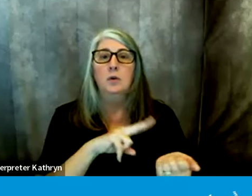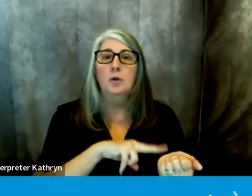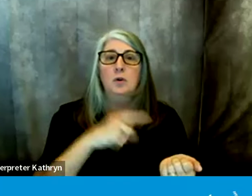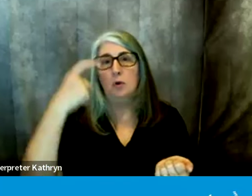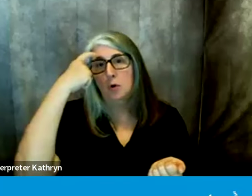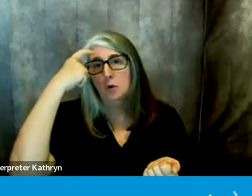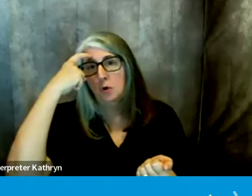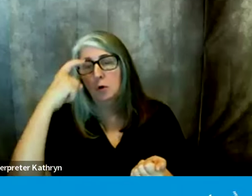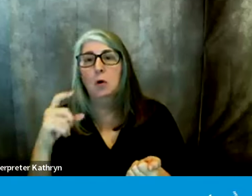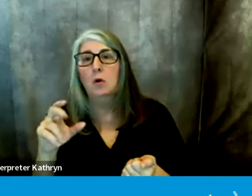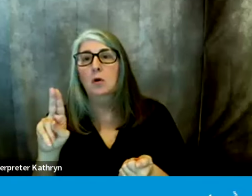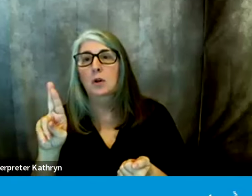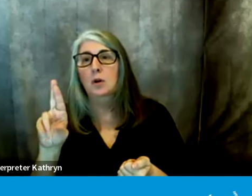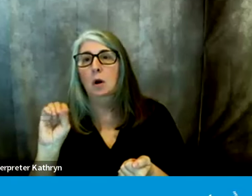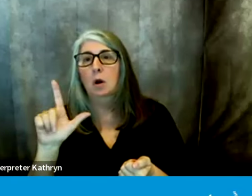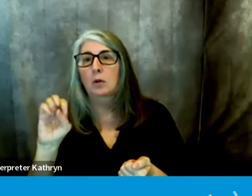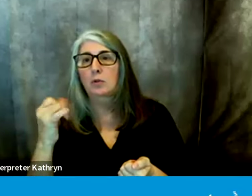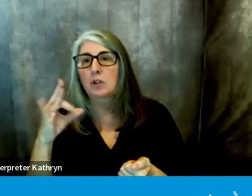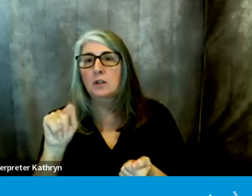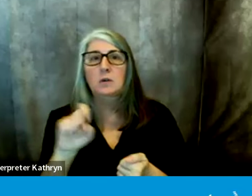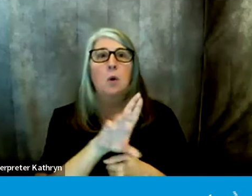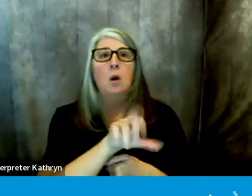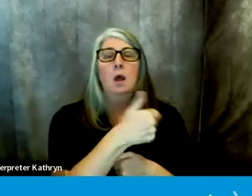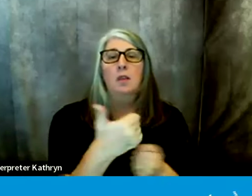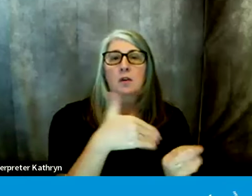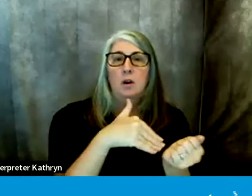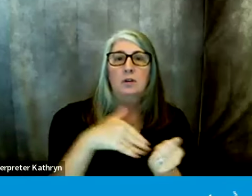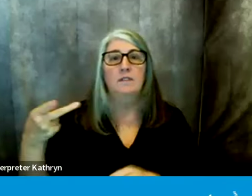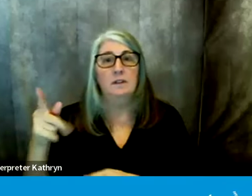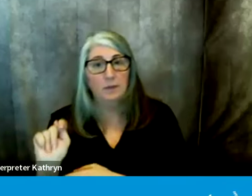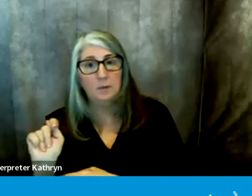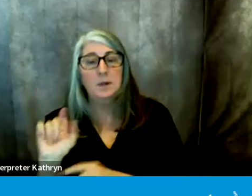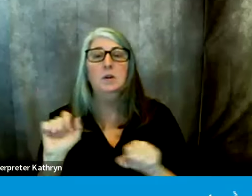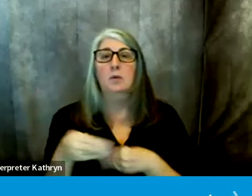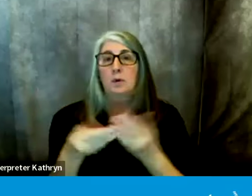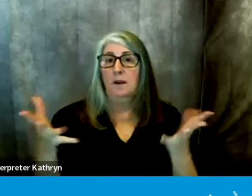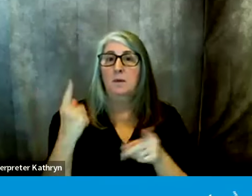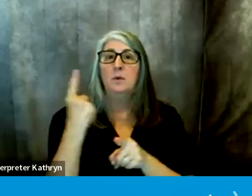or a PM&R physician, a physical therapist, and providing them with the right tools and the right information